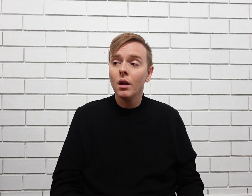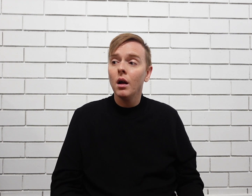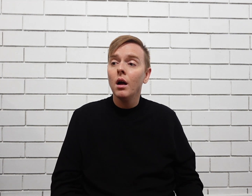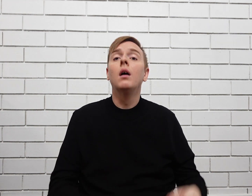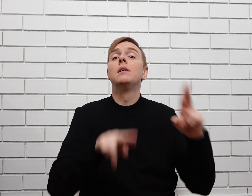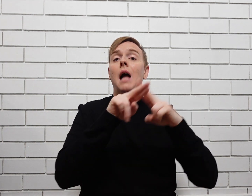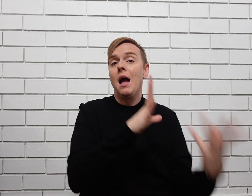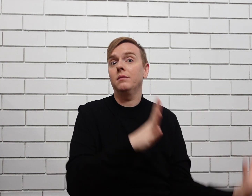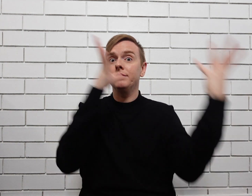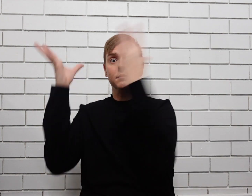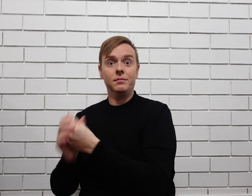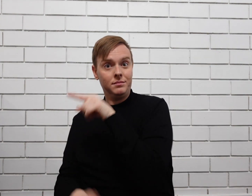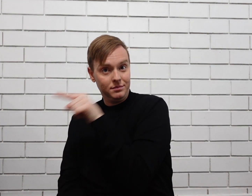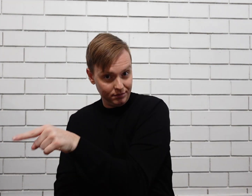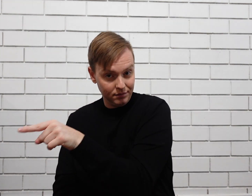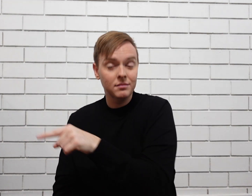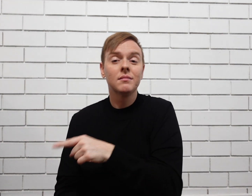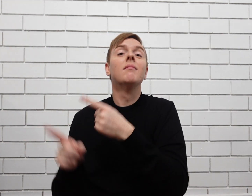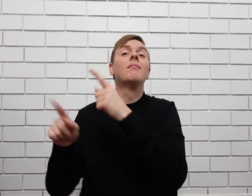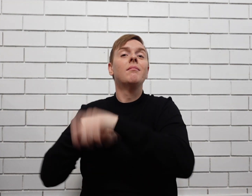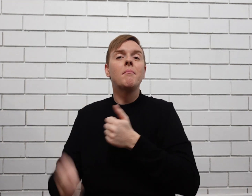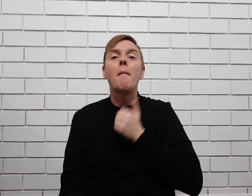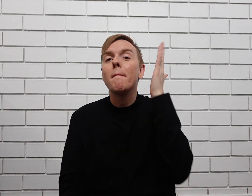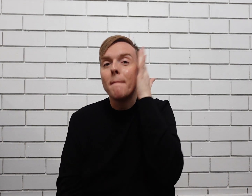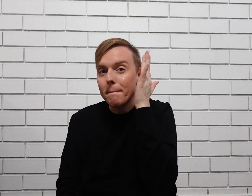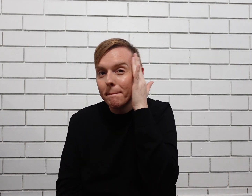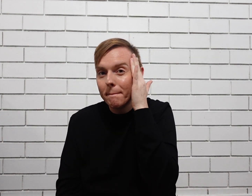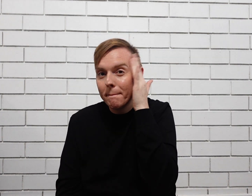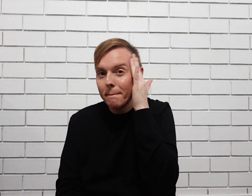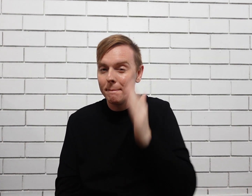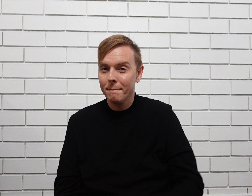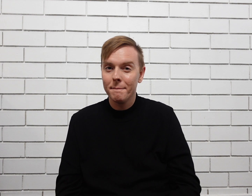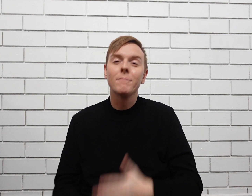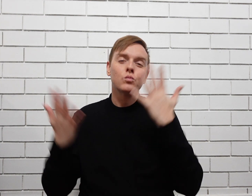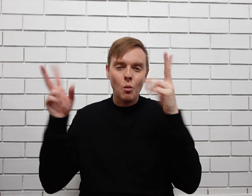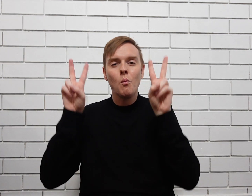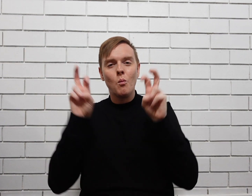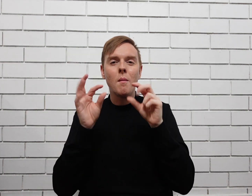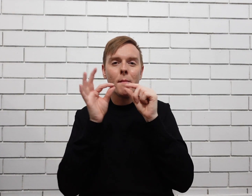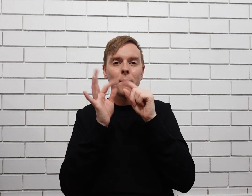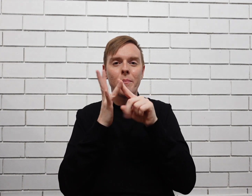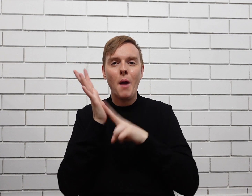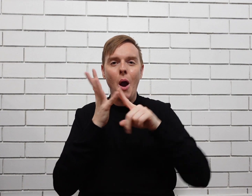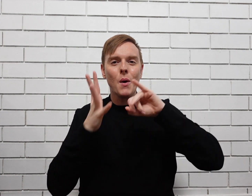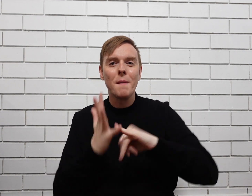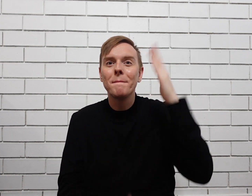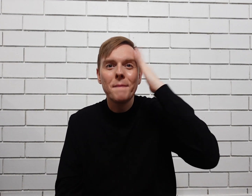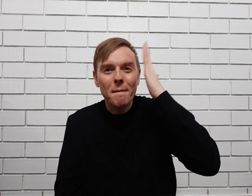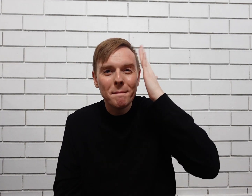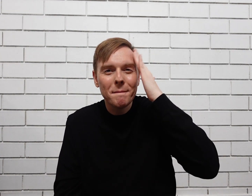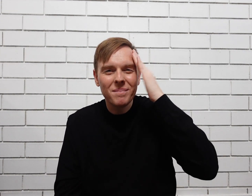So, my Dad got together with her, my MUm. She is more like a bonus Mum.